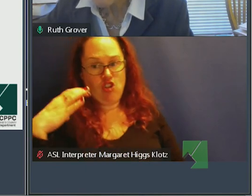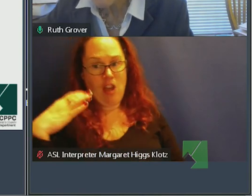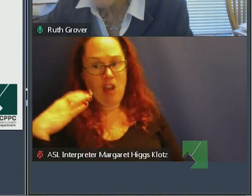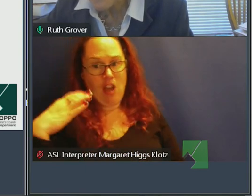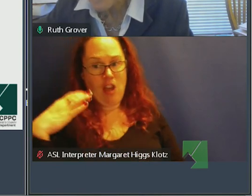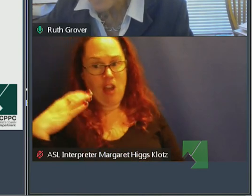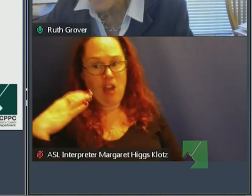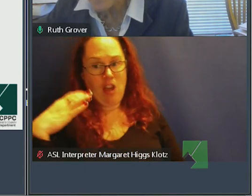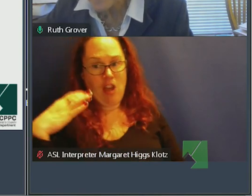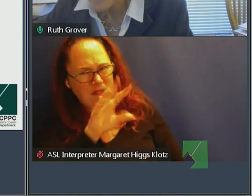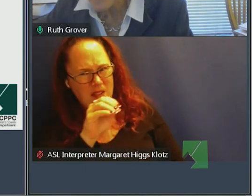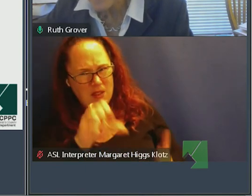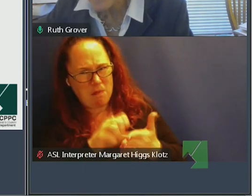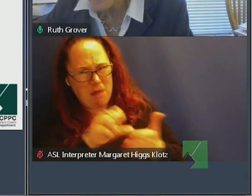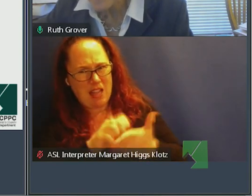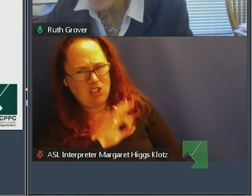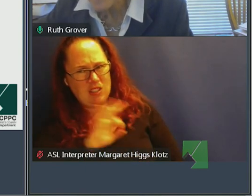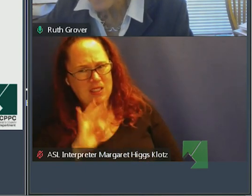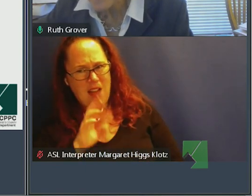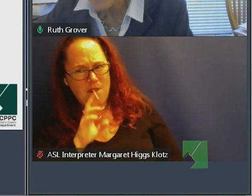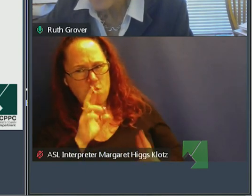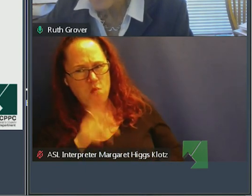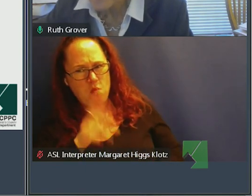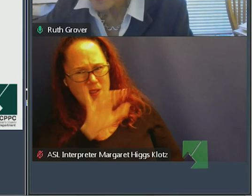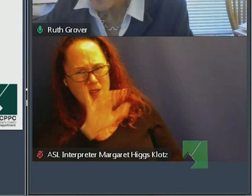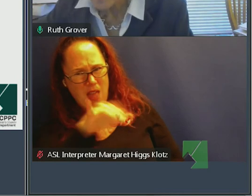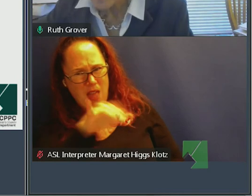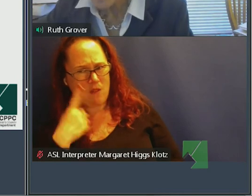I've seen, are they typically for mandatory referrals?